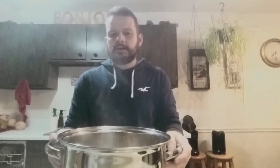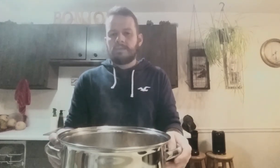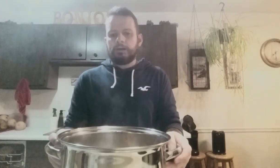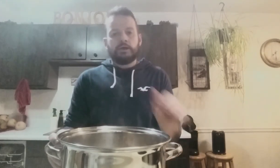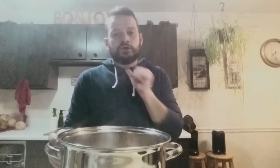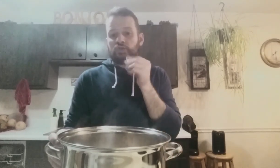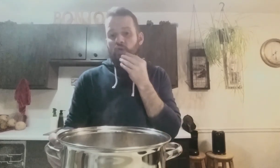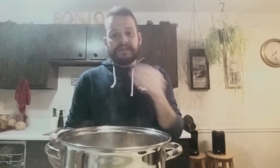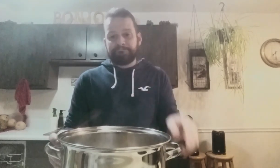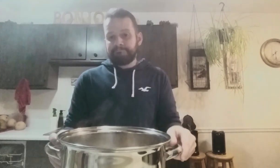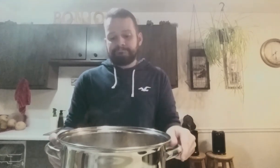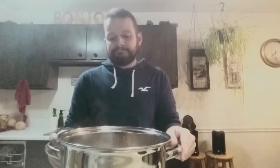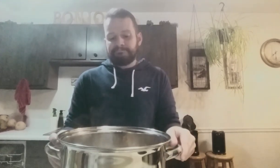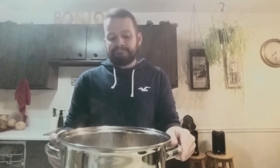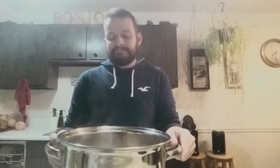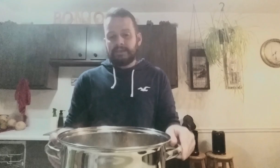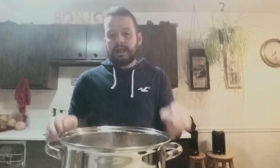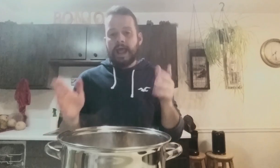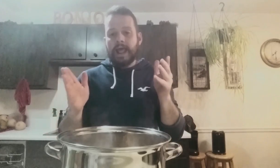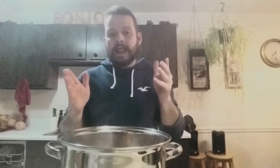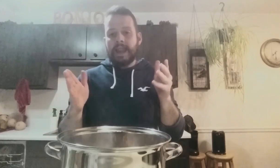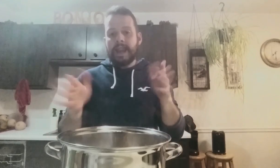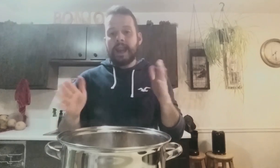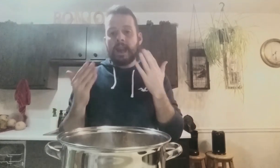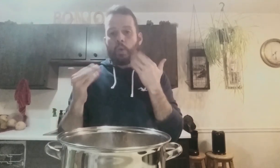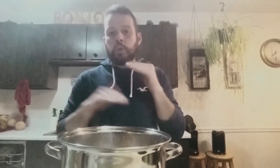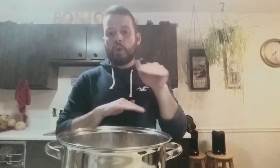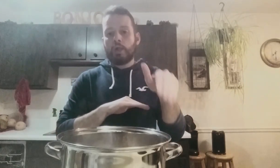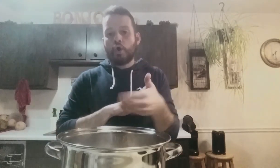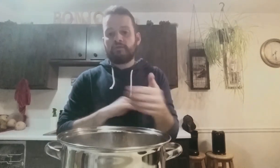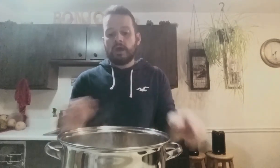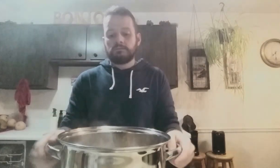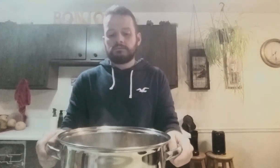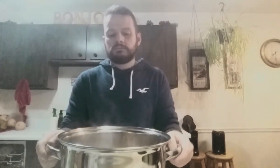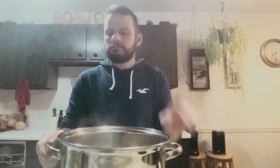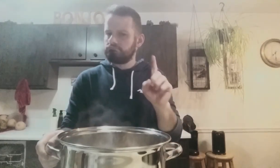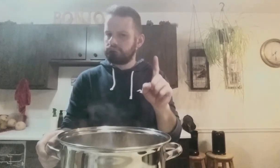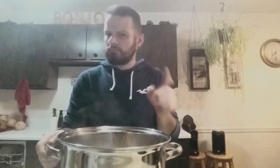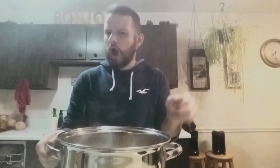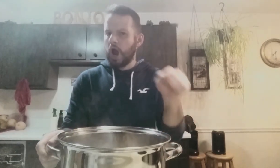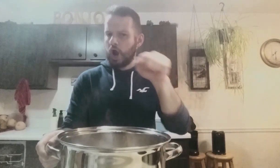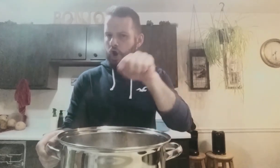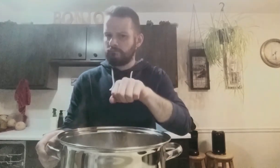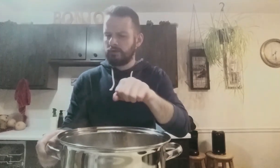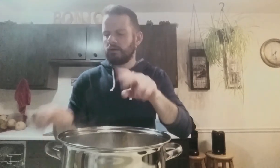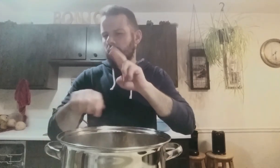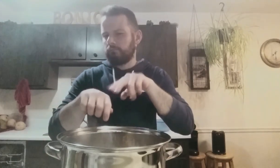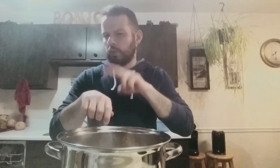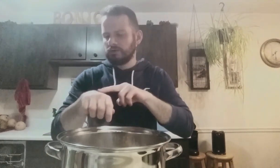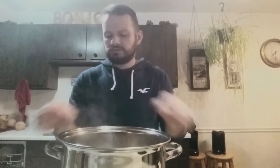Don't eat. Let cool overnight. Of course, you cover it.